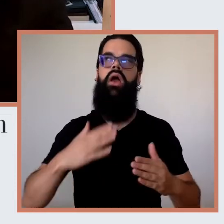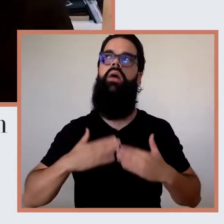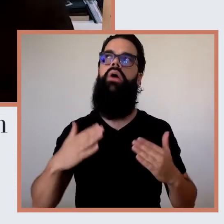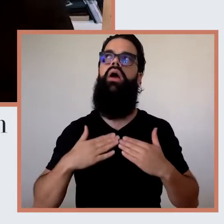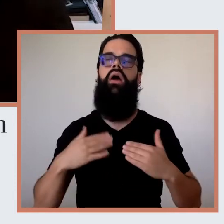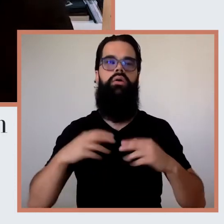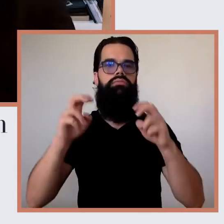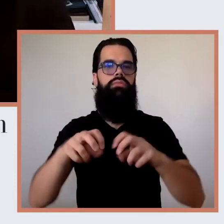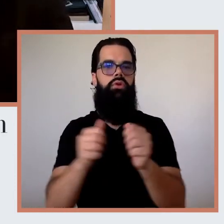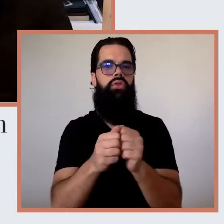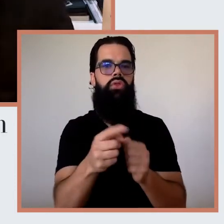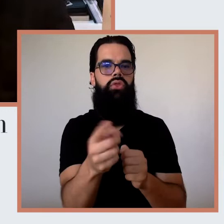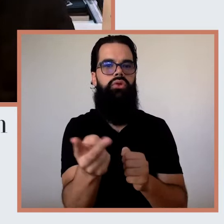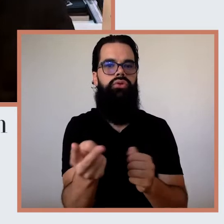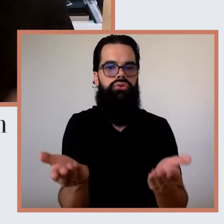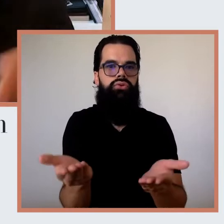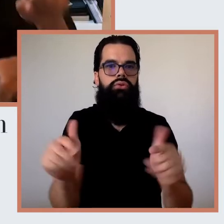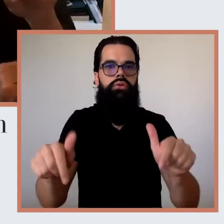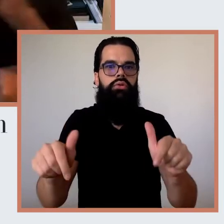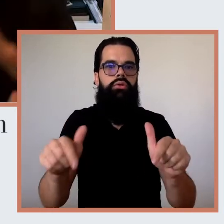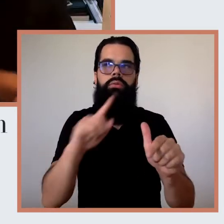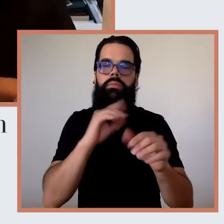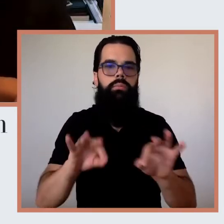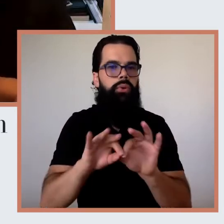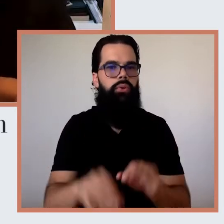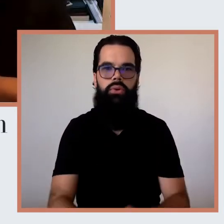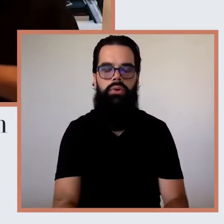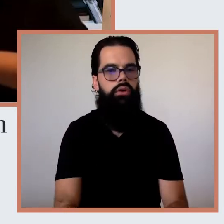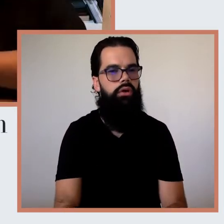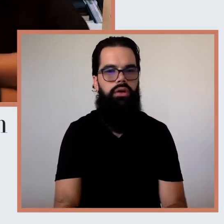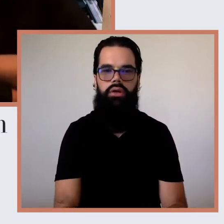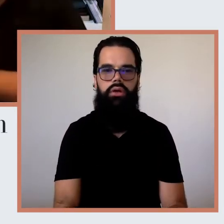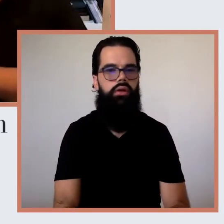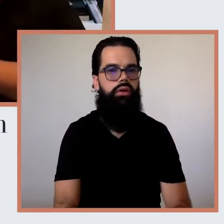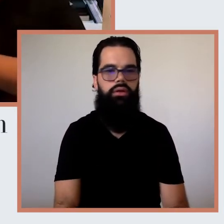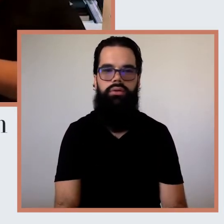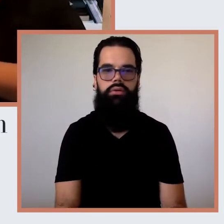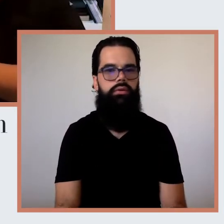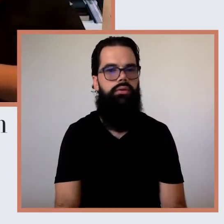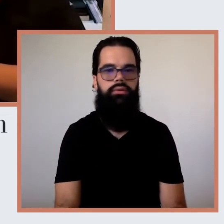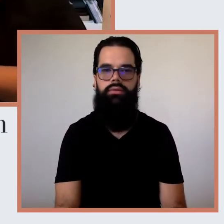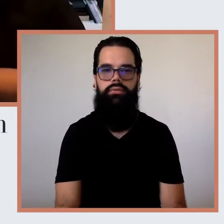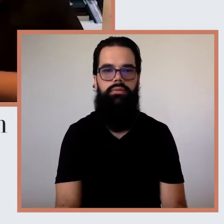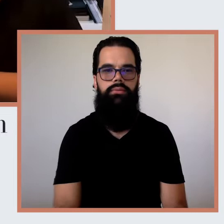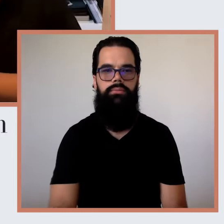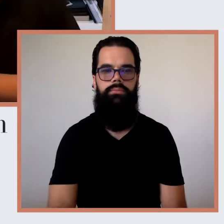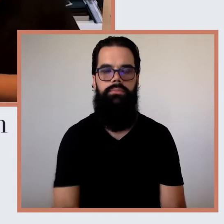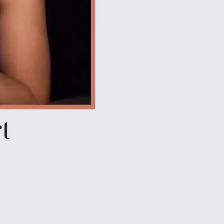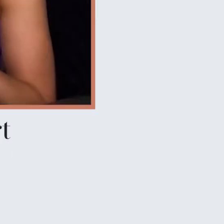I'm so glad, I'm so glad I'm doing this podcast, just for that reason alone. More often than not, that happens.